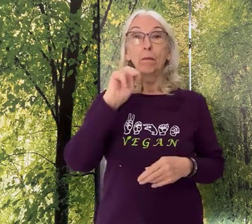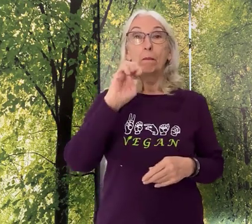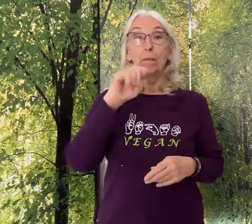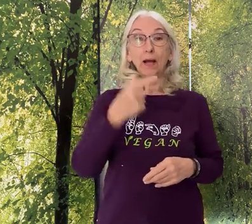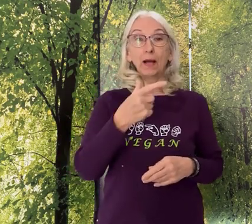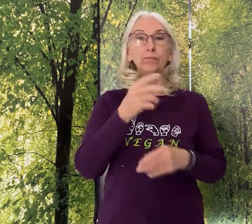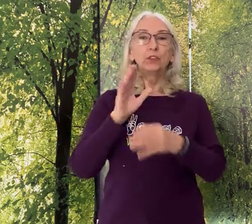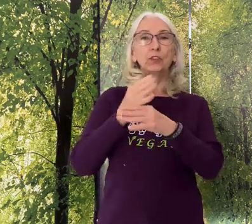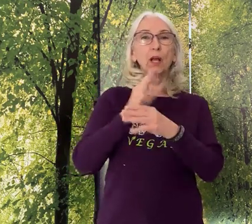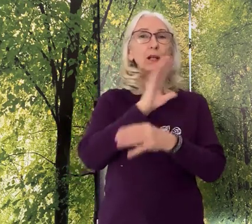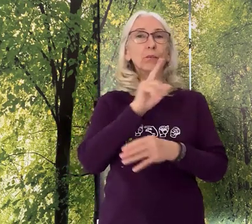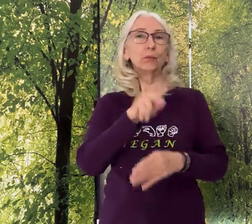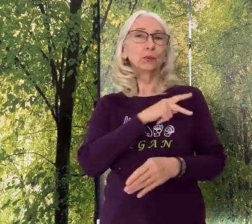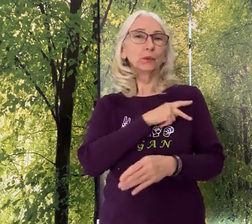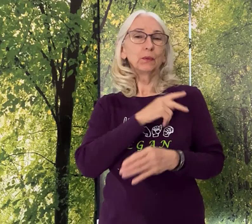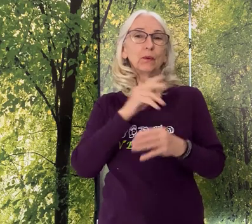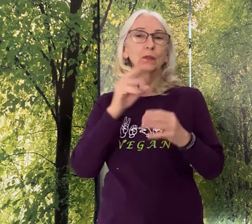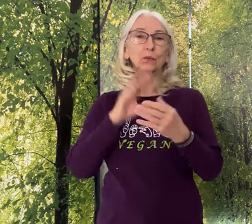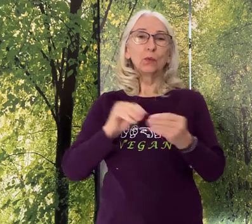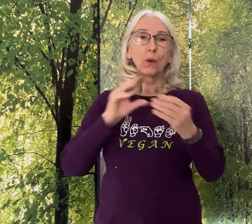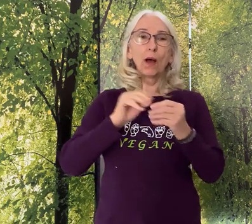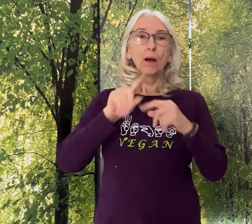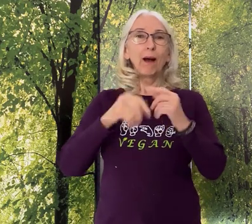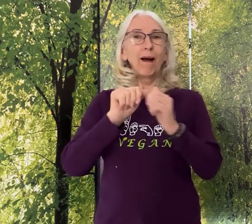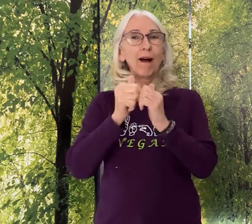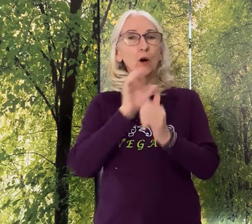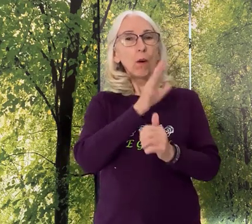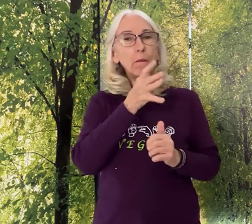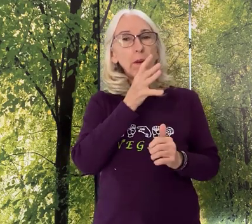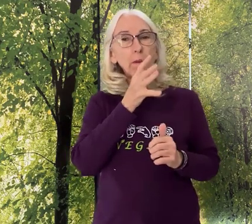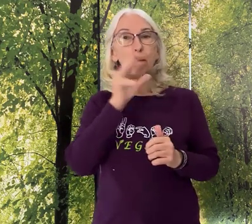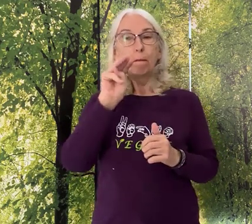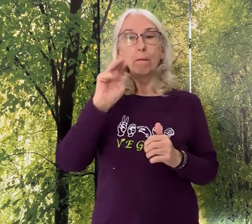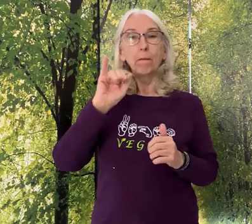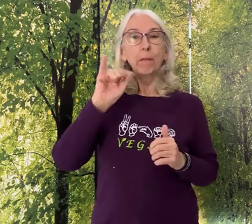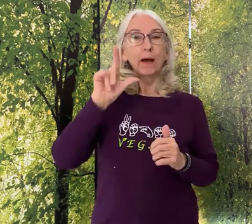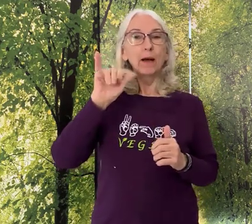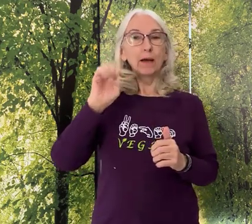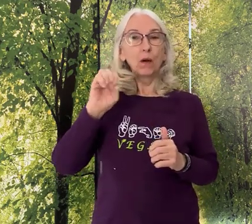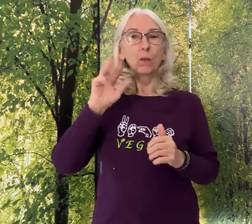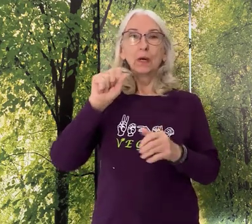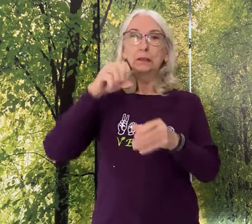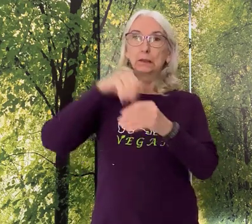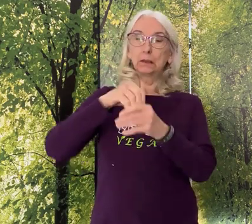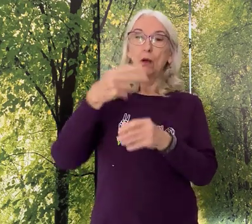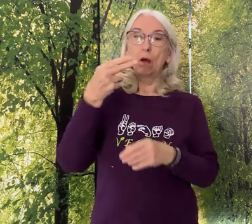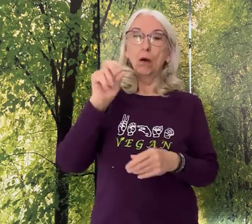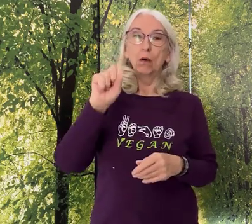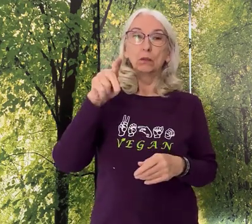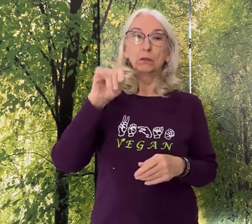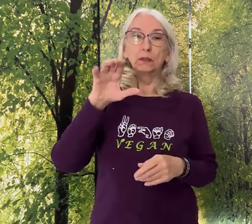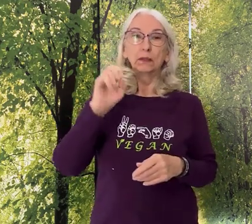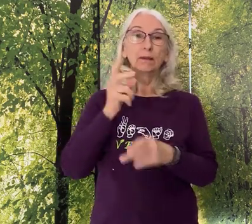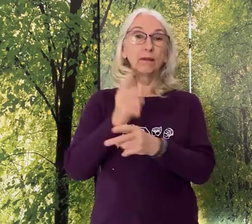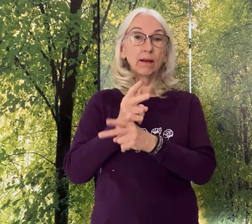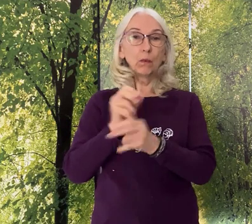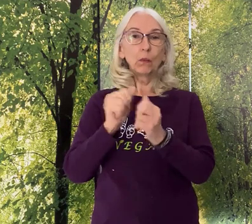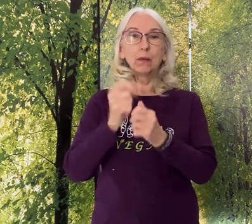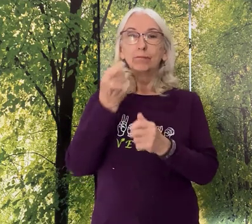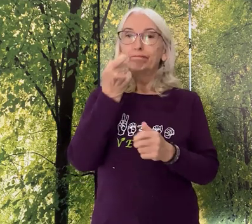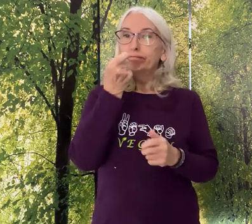Meg shares the personal story of how her mom, Millie, was in Hospice care with less